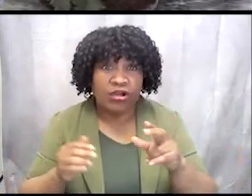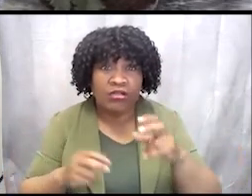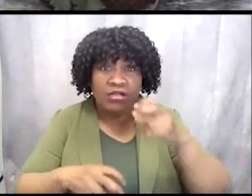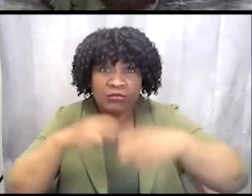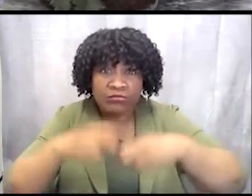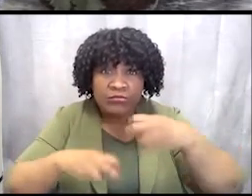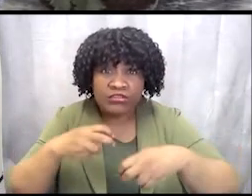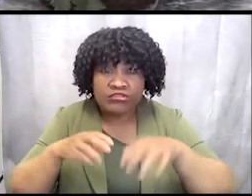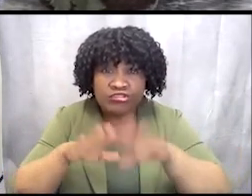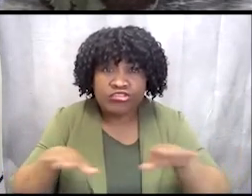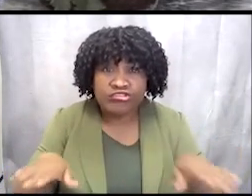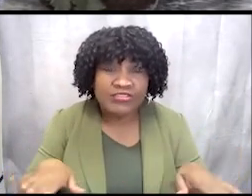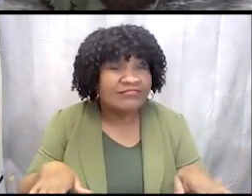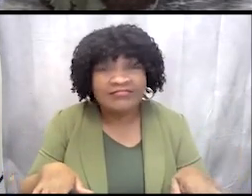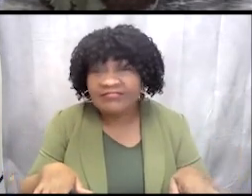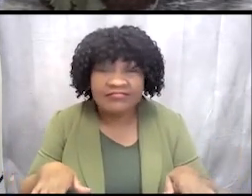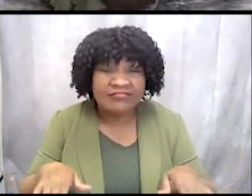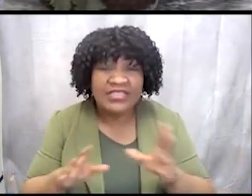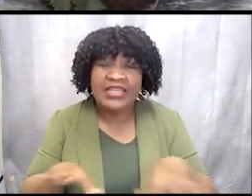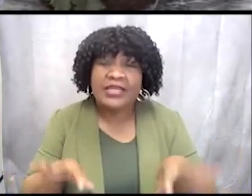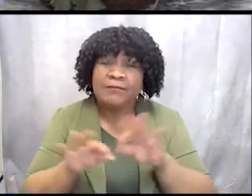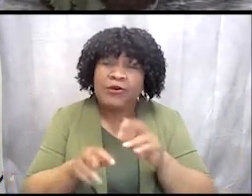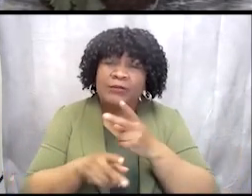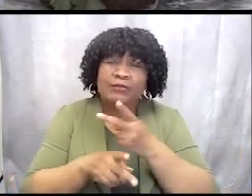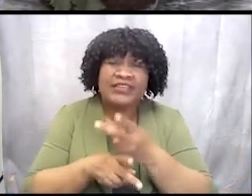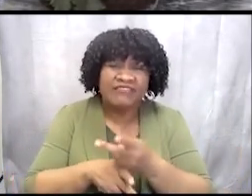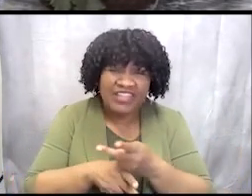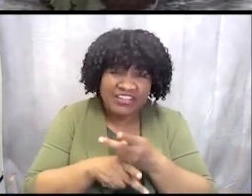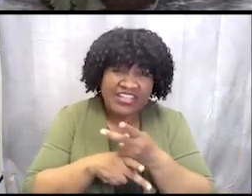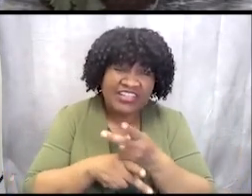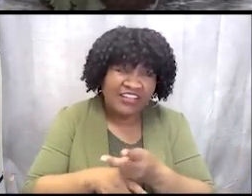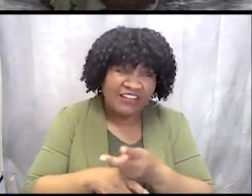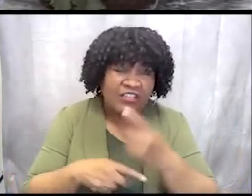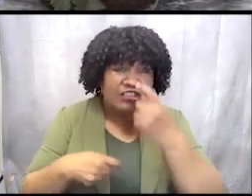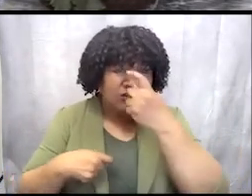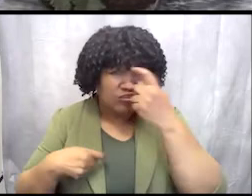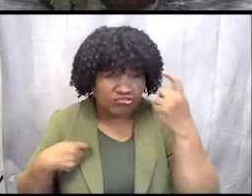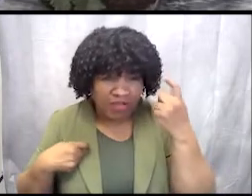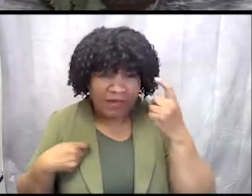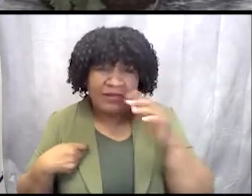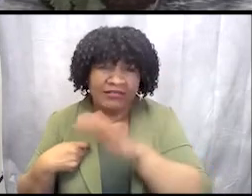And we've gotta be very careful that... Trauma is part of the human condition.